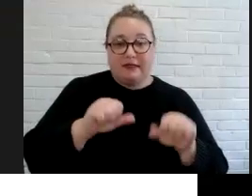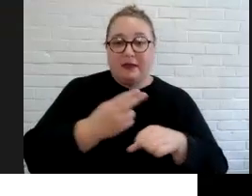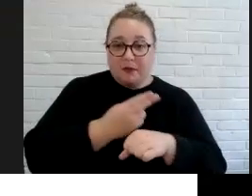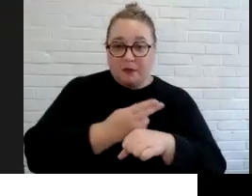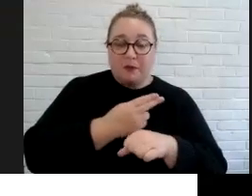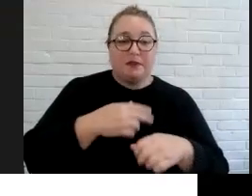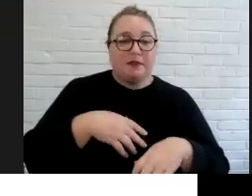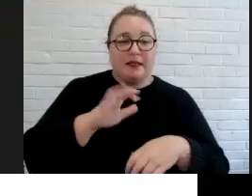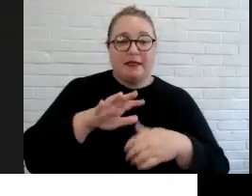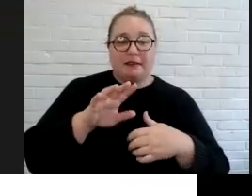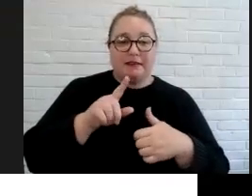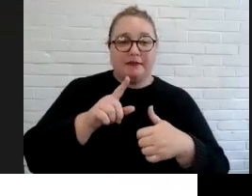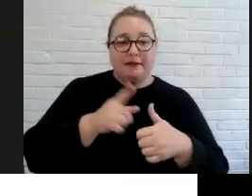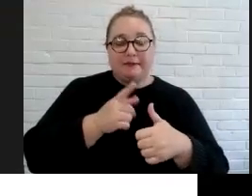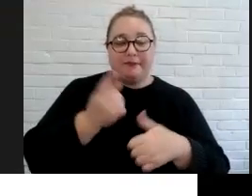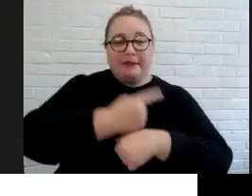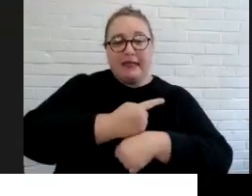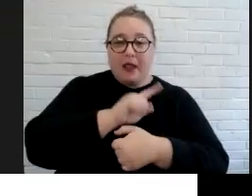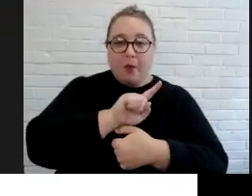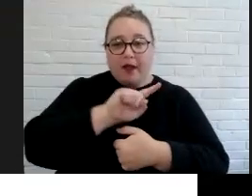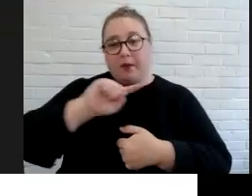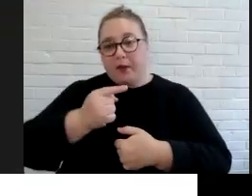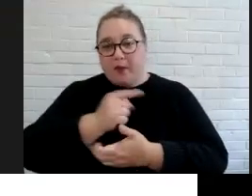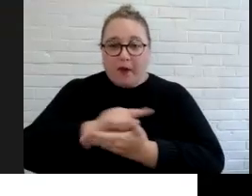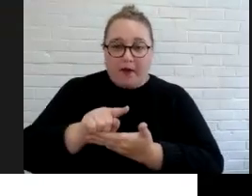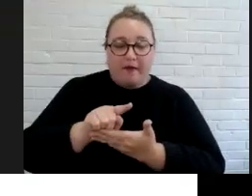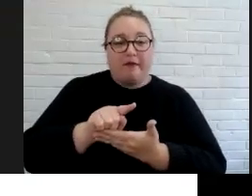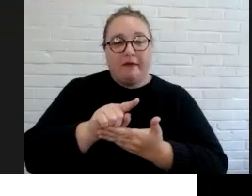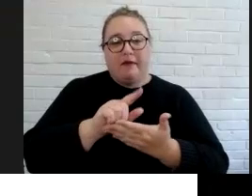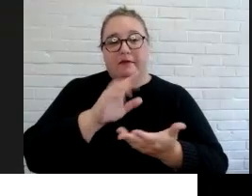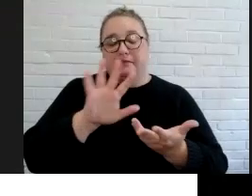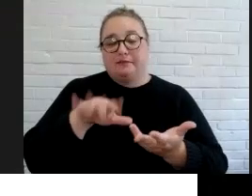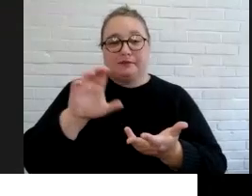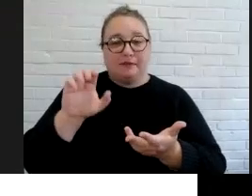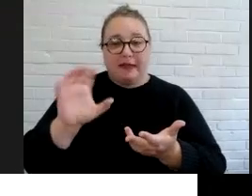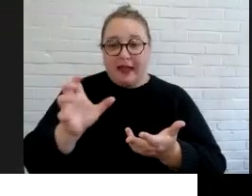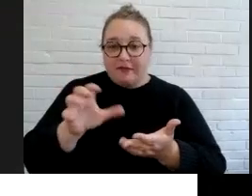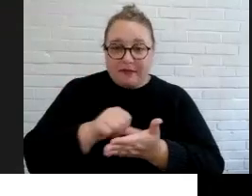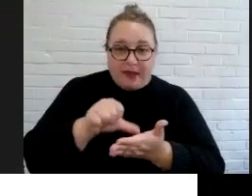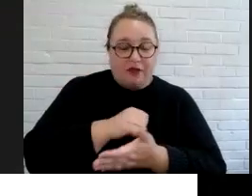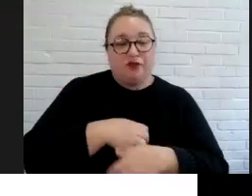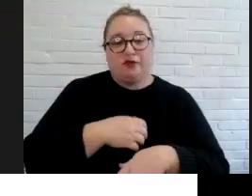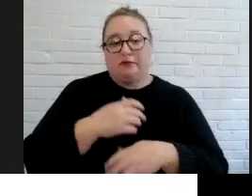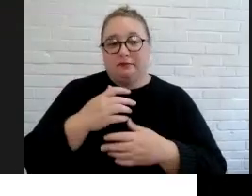page or anything like that, I do have them linked at the bottom there, so feel free to copy and paste or create your own if you wanted to.